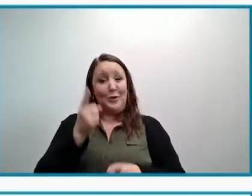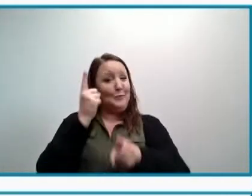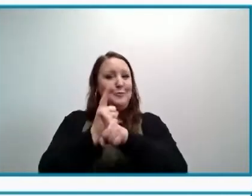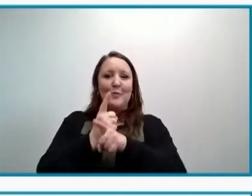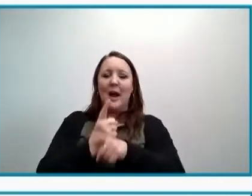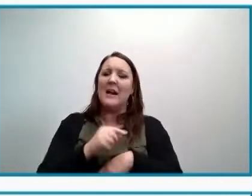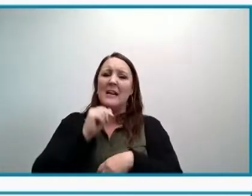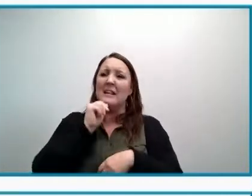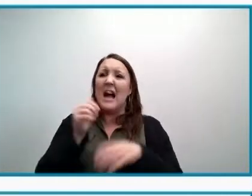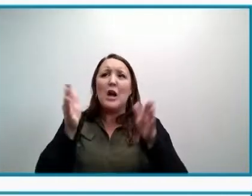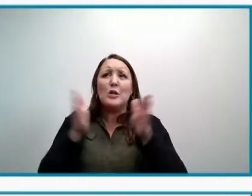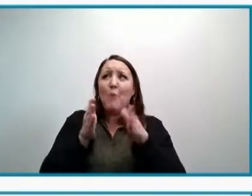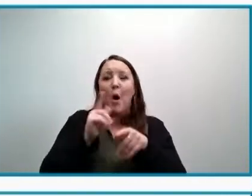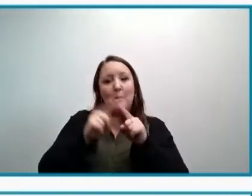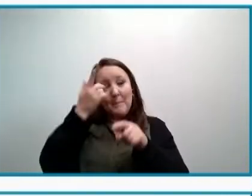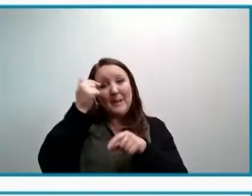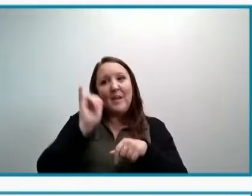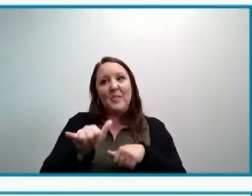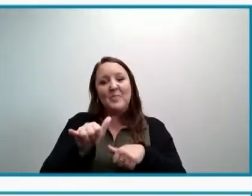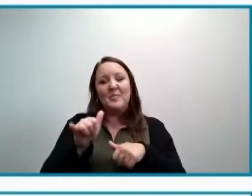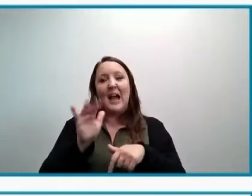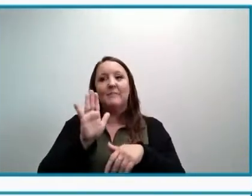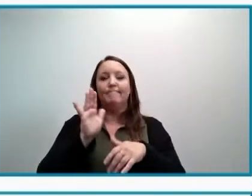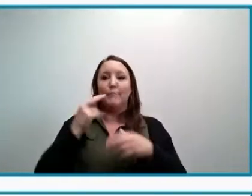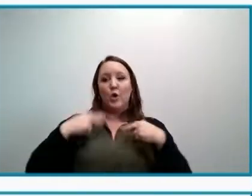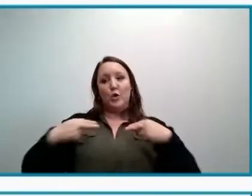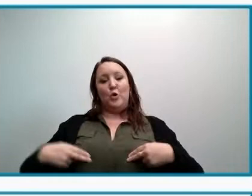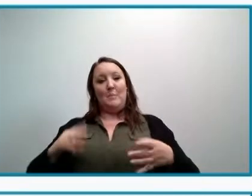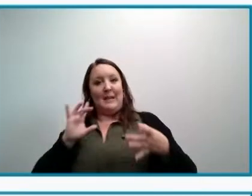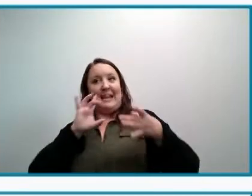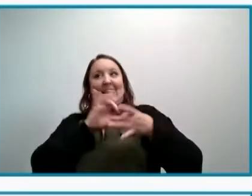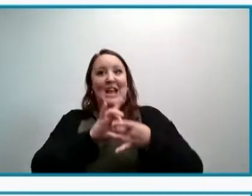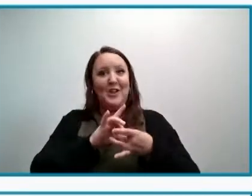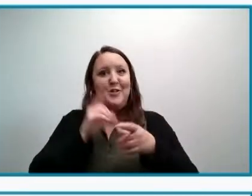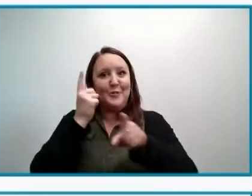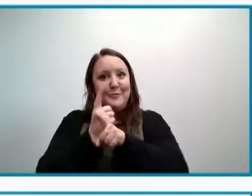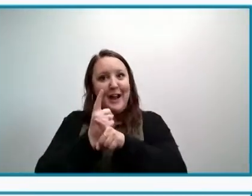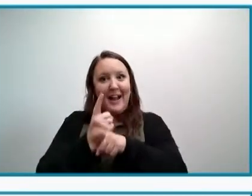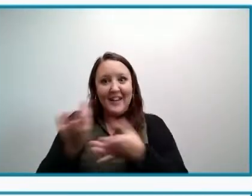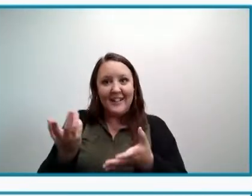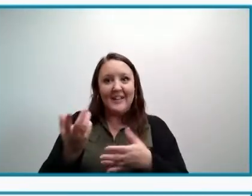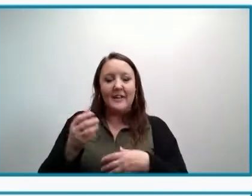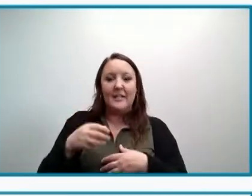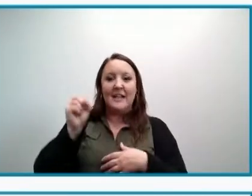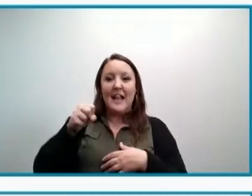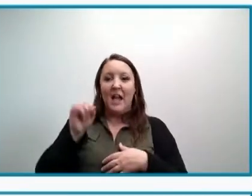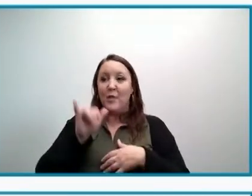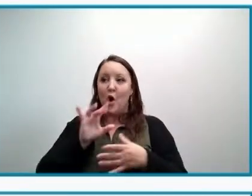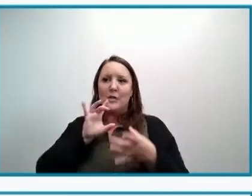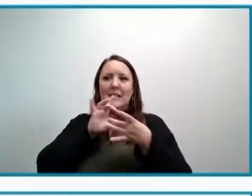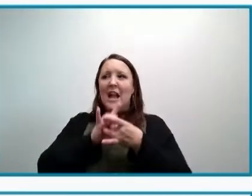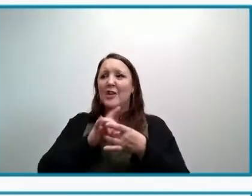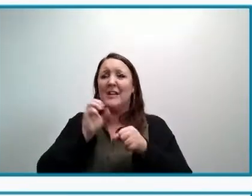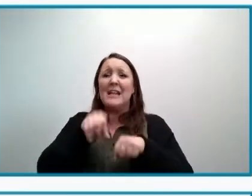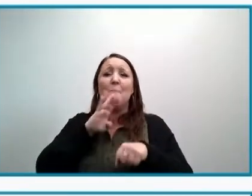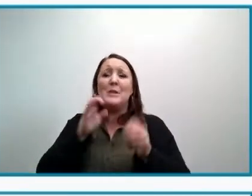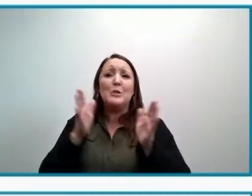because that's the human connection. Mm-hmm. . And that's the whole point here is that these connections are about people making connections with people.